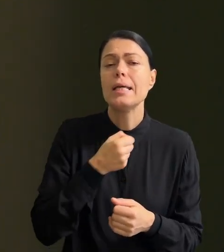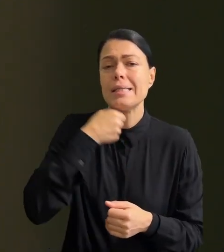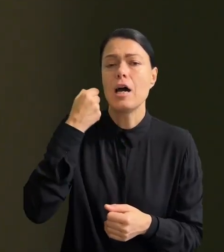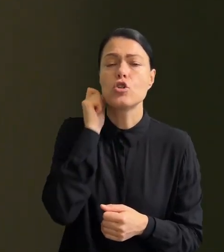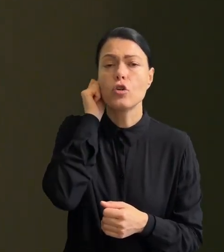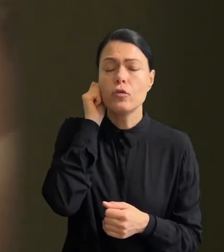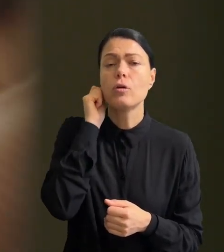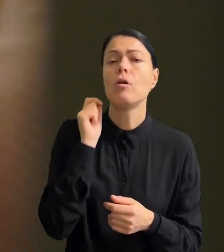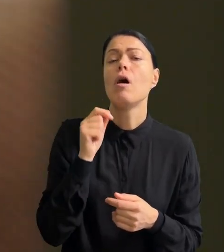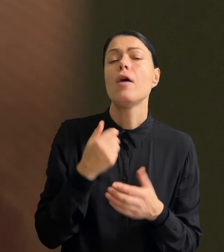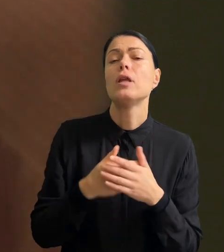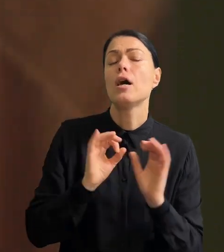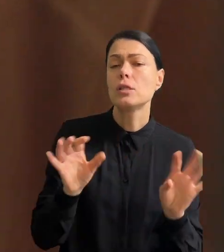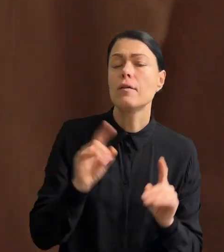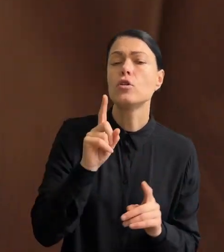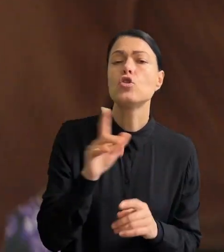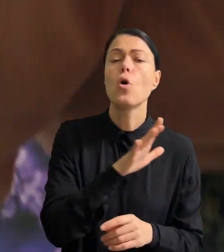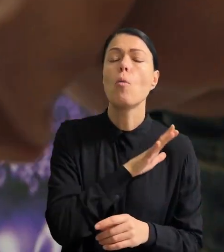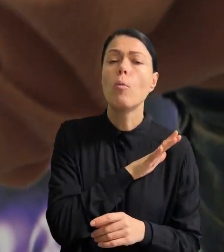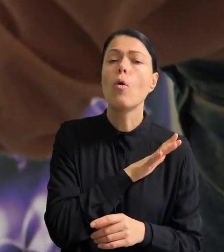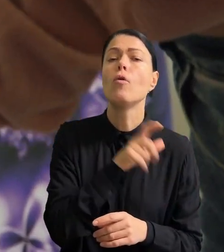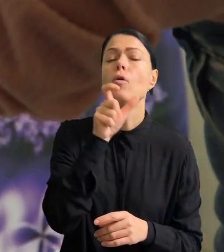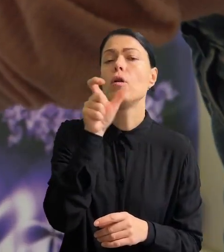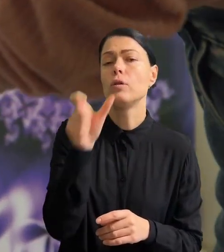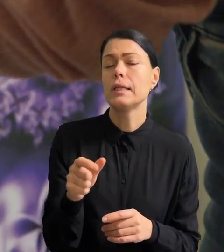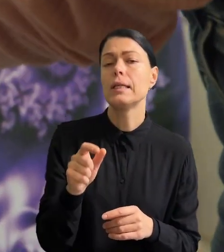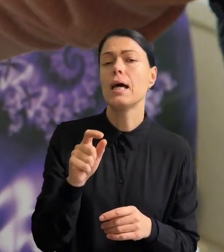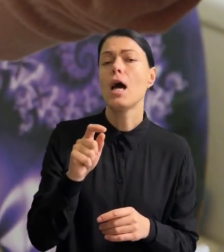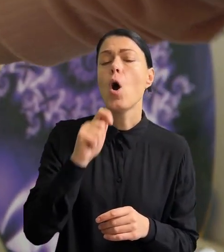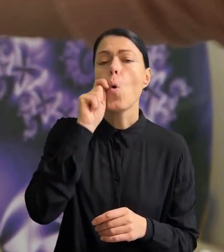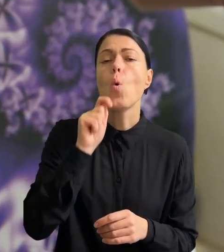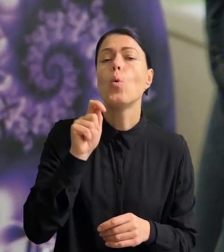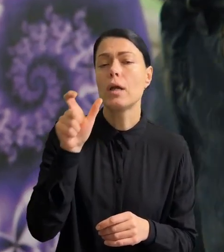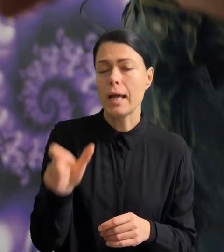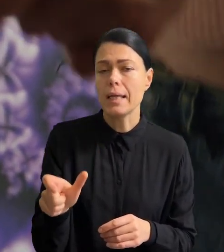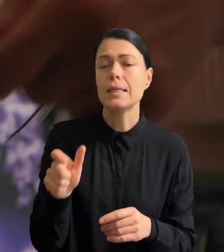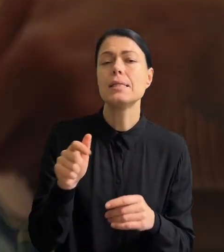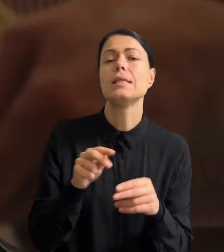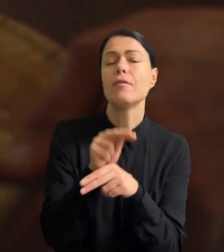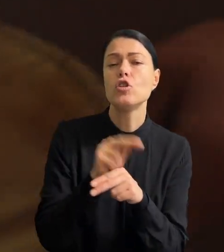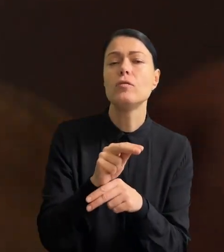And she even said that in the choir, there was a person from Ukraine who taught them to sing a Ukrainian folk song.